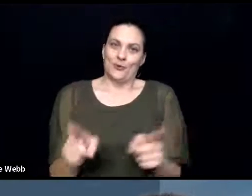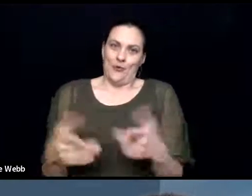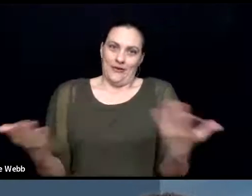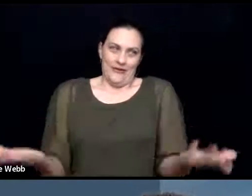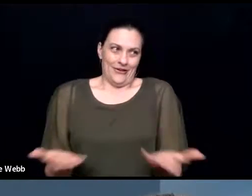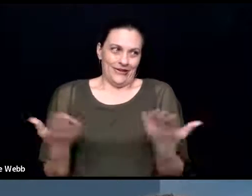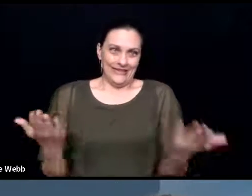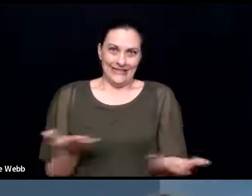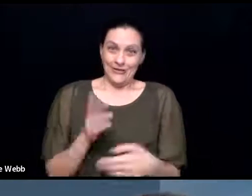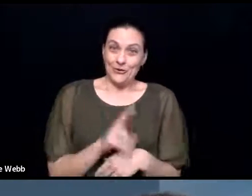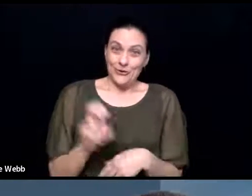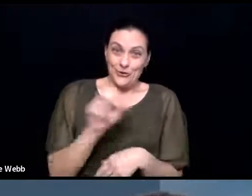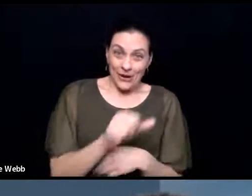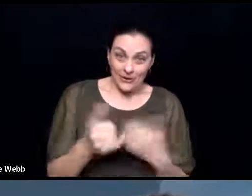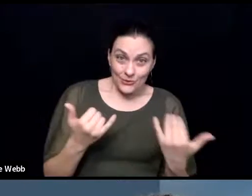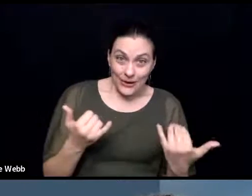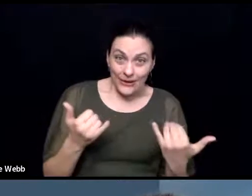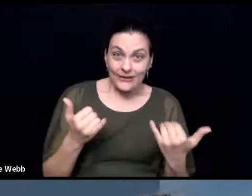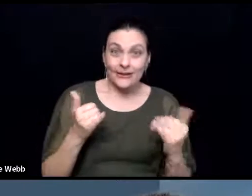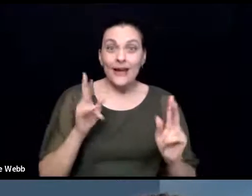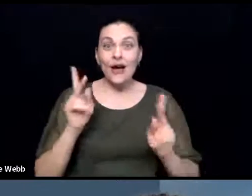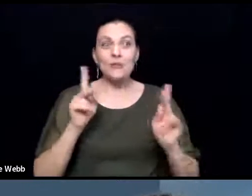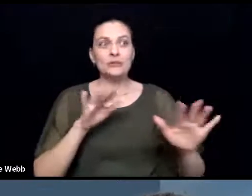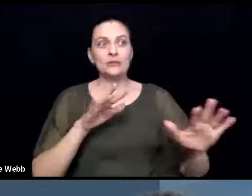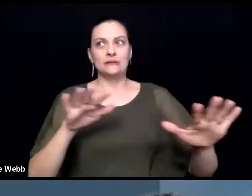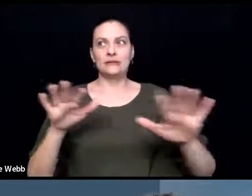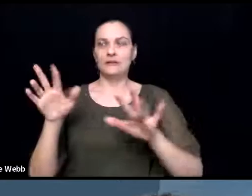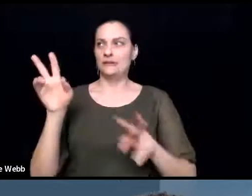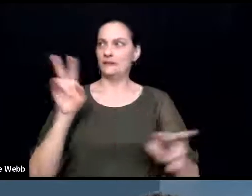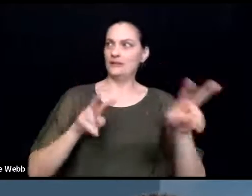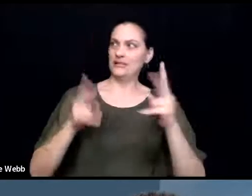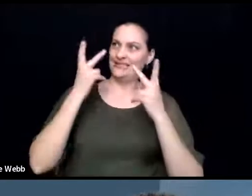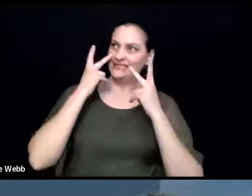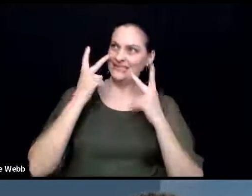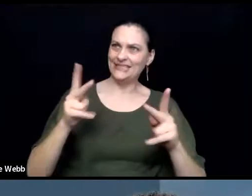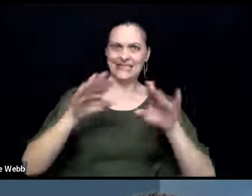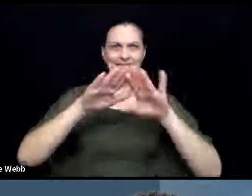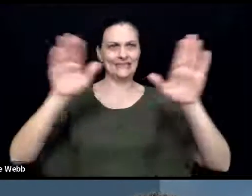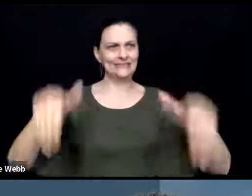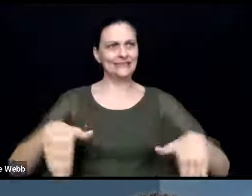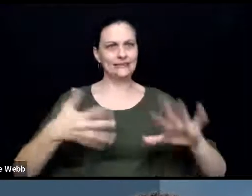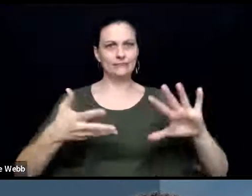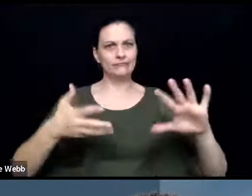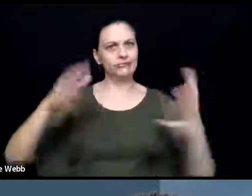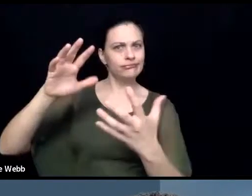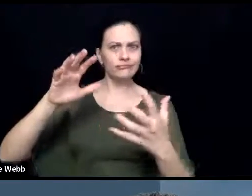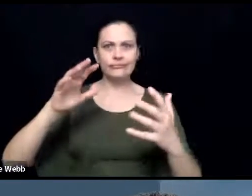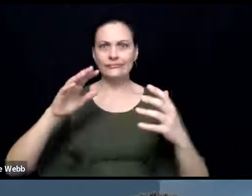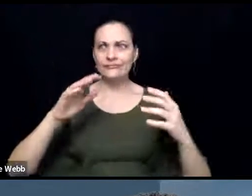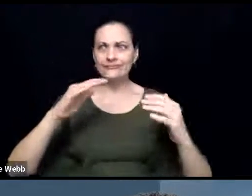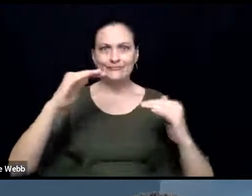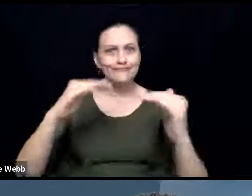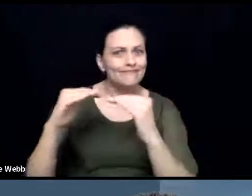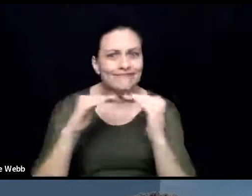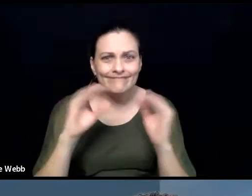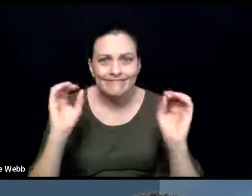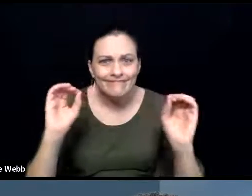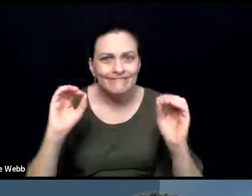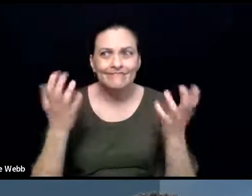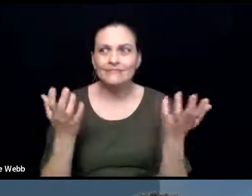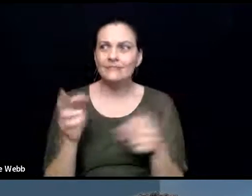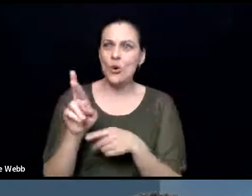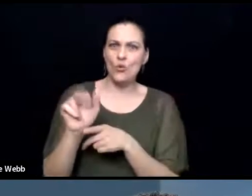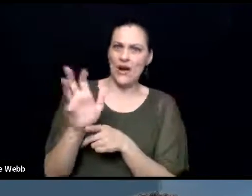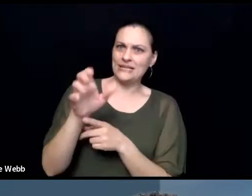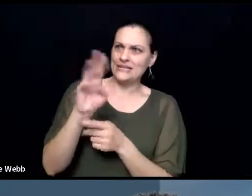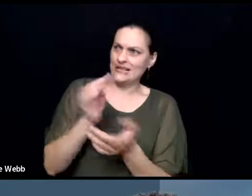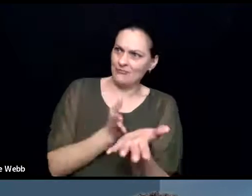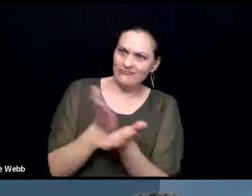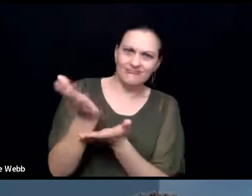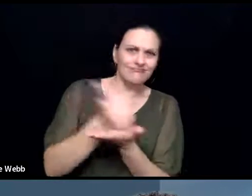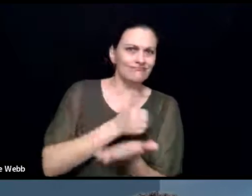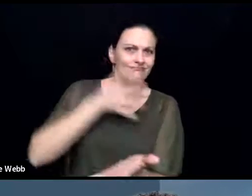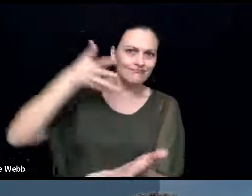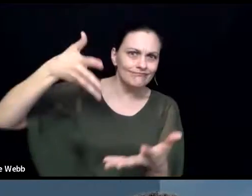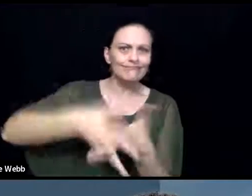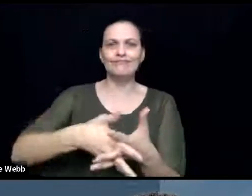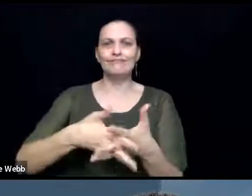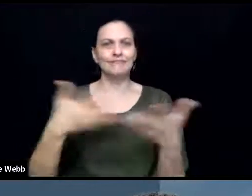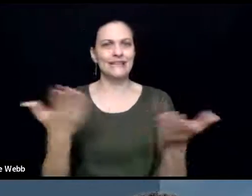coming to terms with structural inequality and structural racism and even, you know,